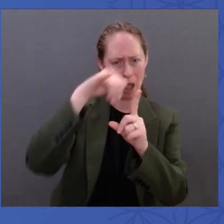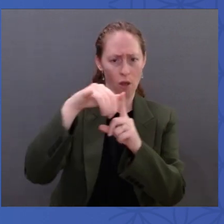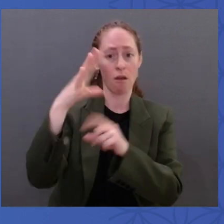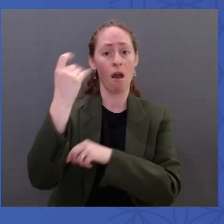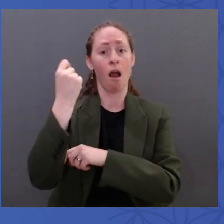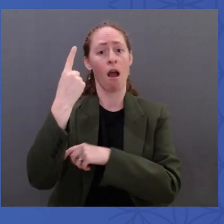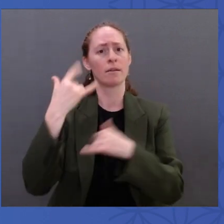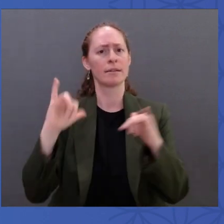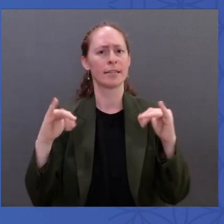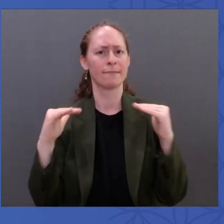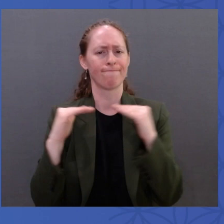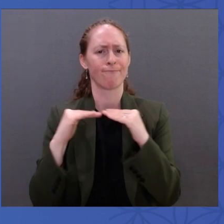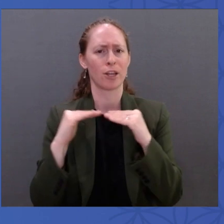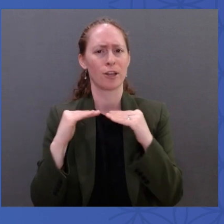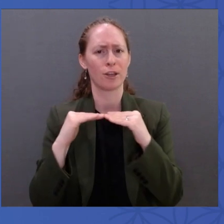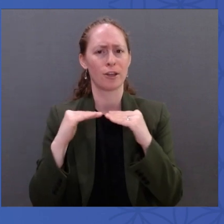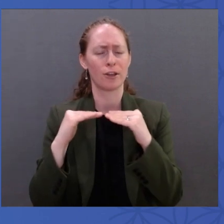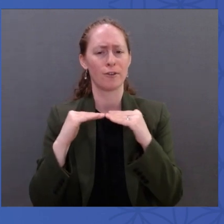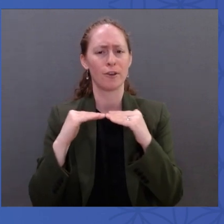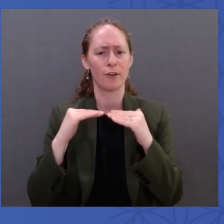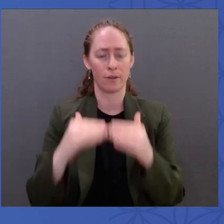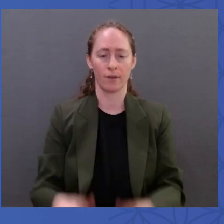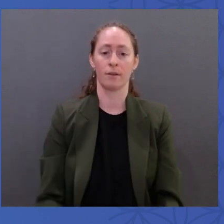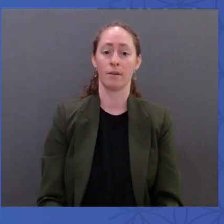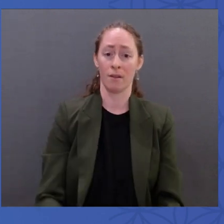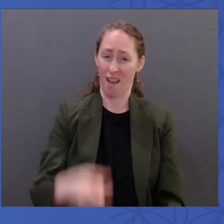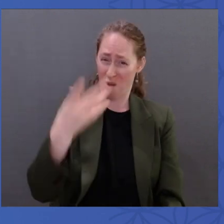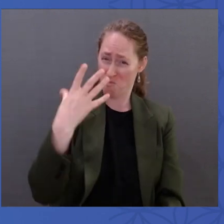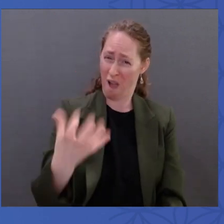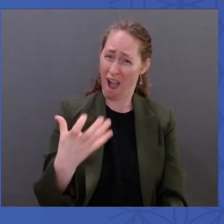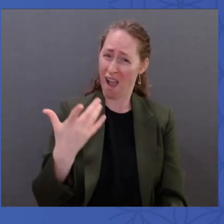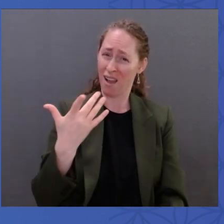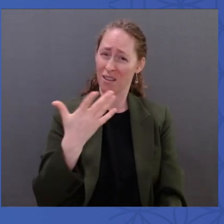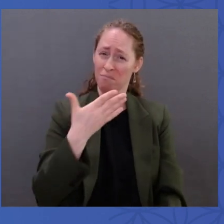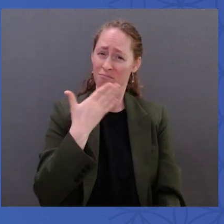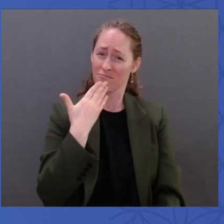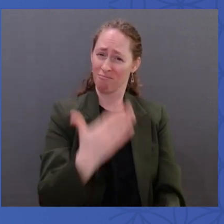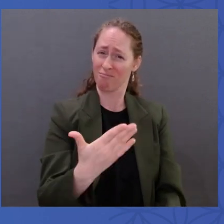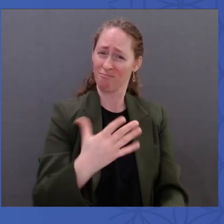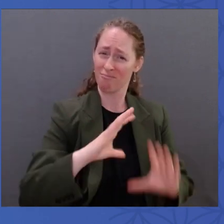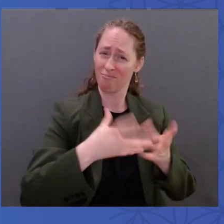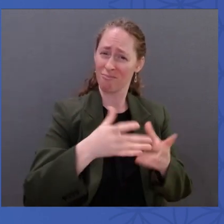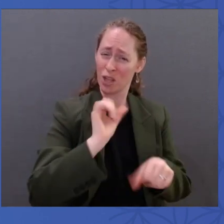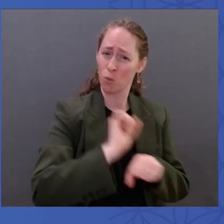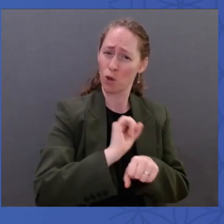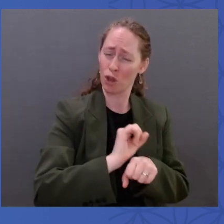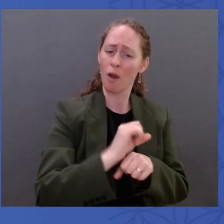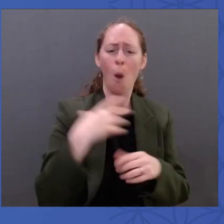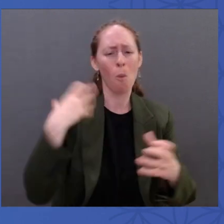And I want to be clear that the framework will be open to others who wish to join in the future if they sign up